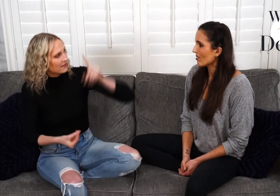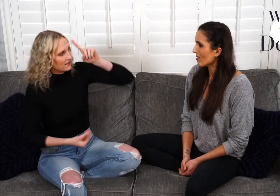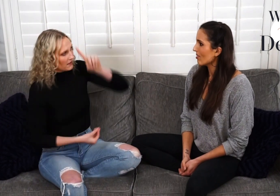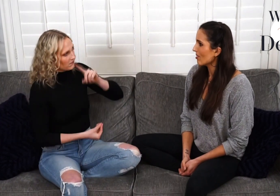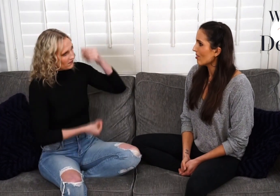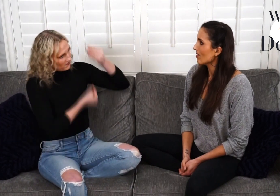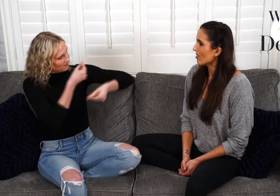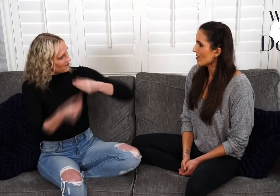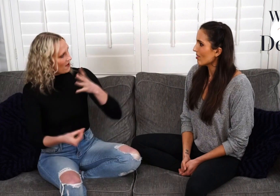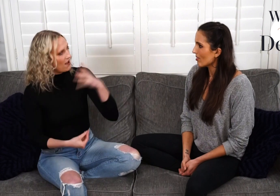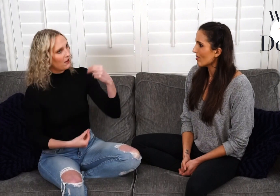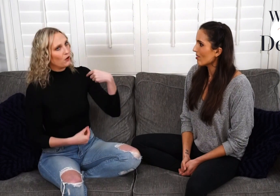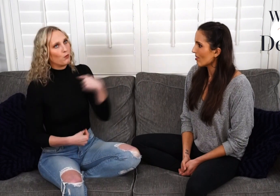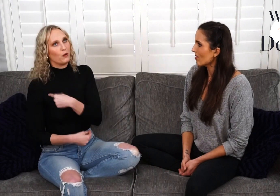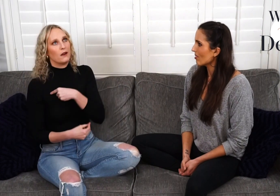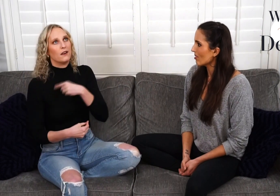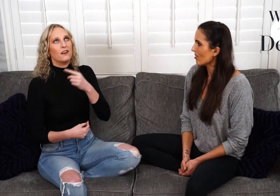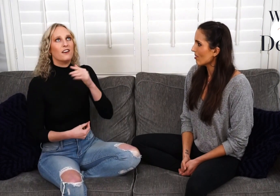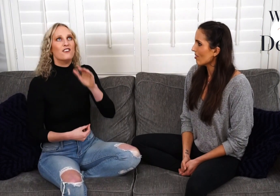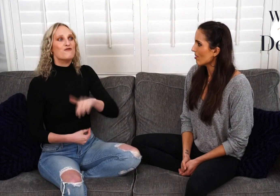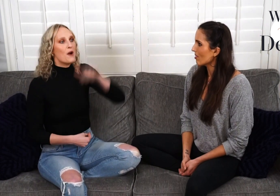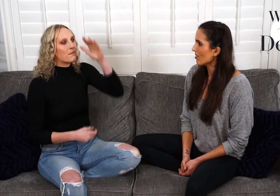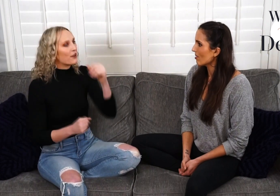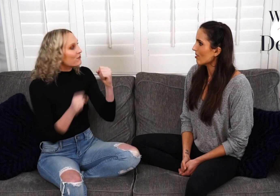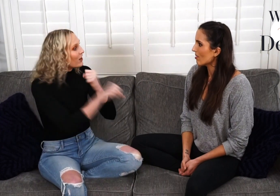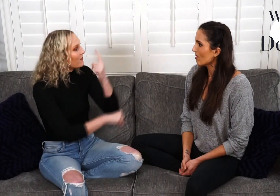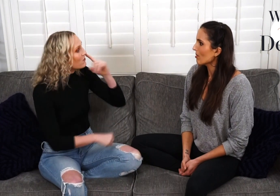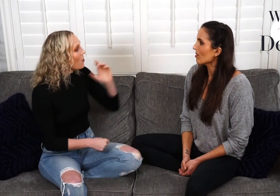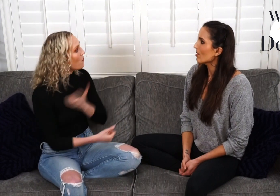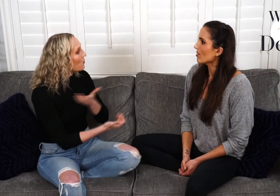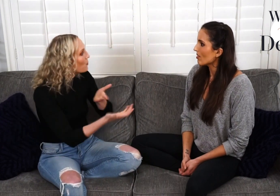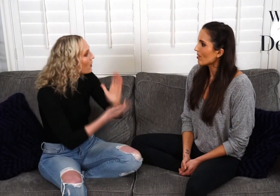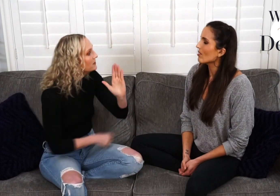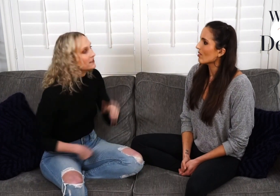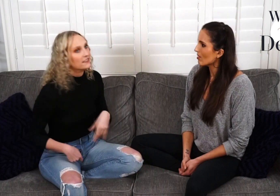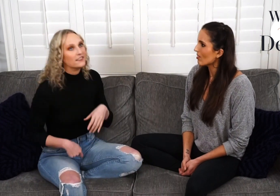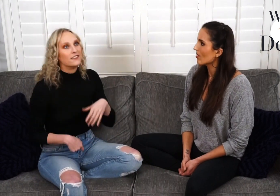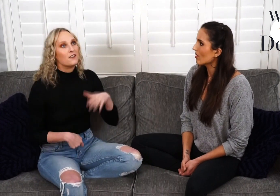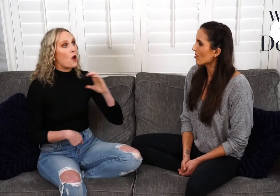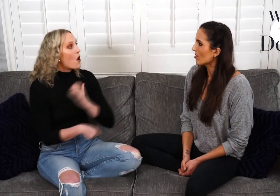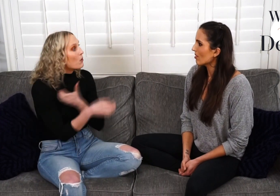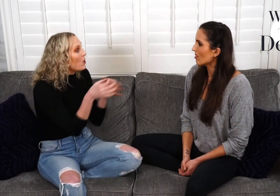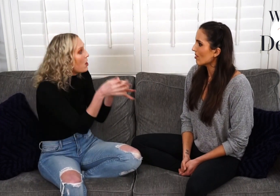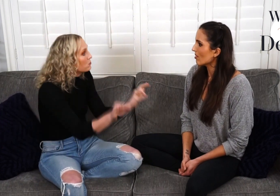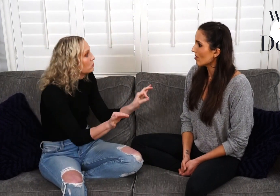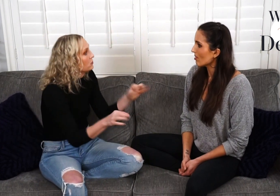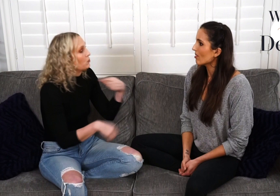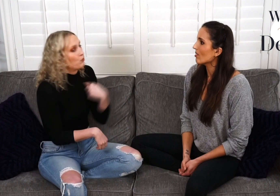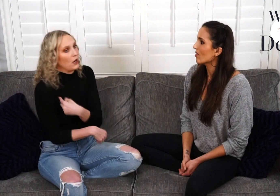from a multi-generational Deaf family and we grew up fighting for our rights, our language,